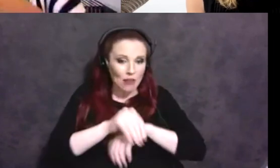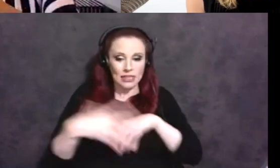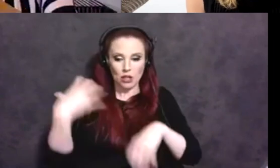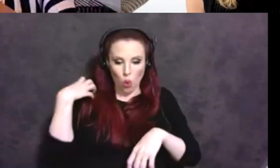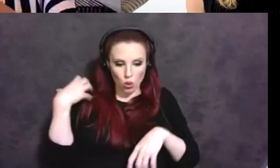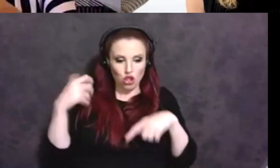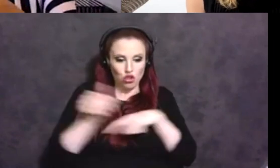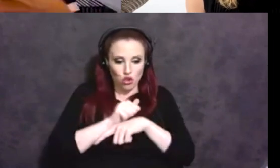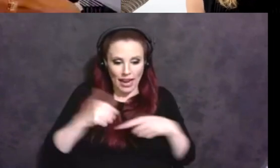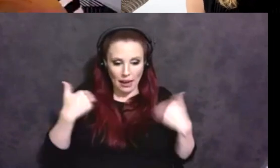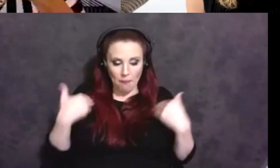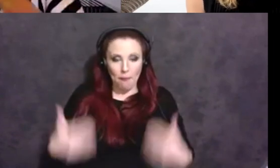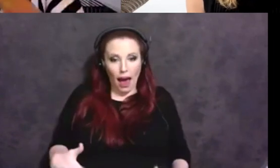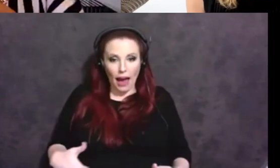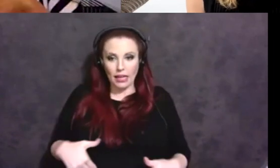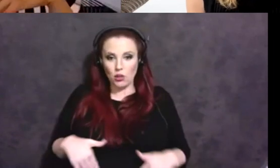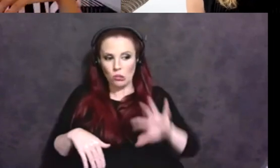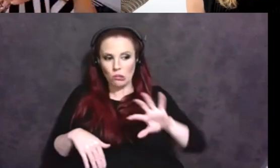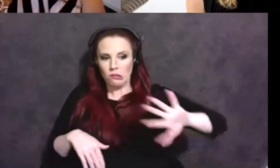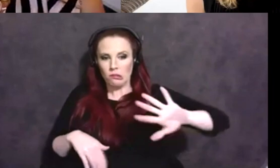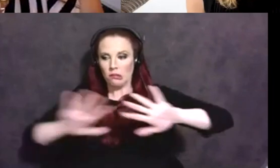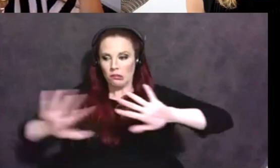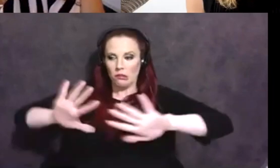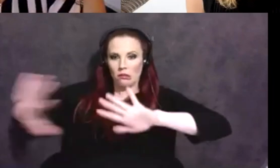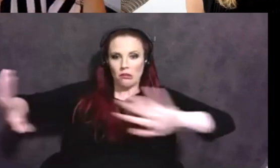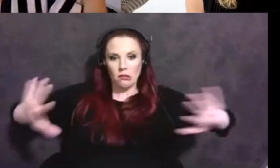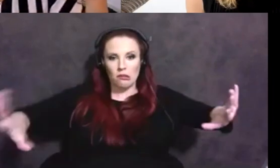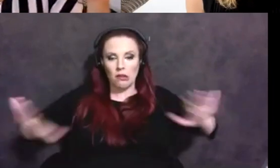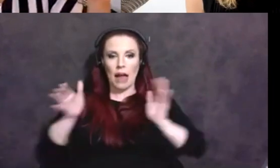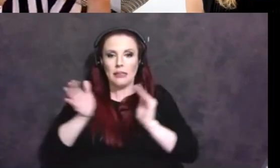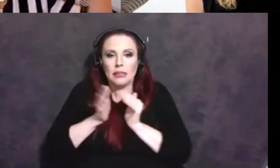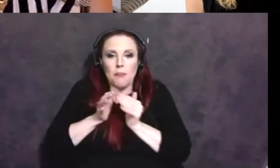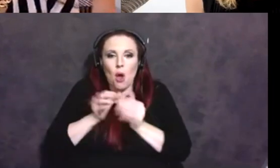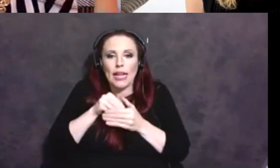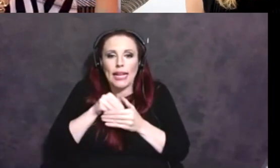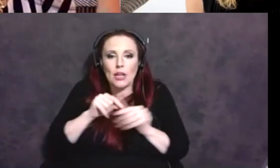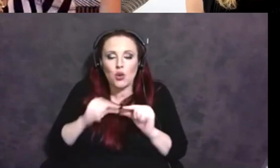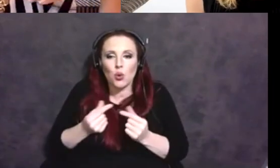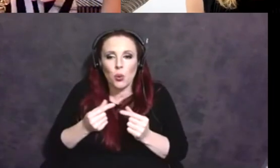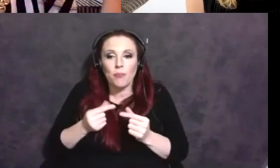othering. So we have the genuine fear of the nervous system happening at the time we are